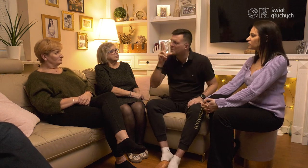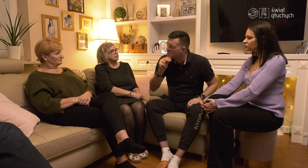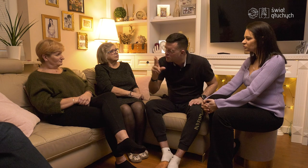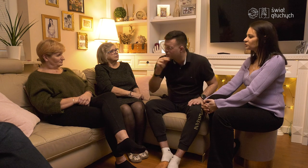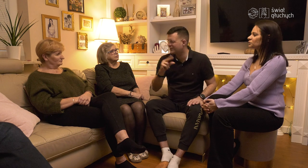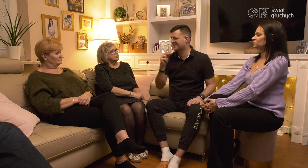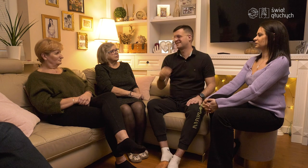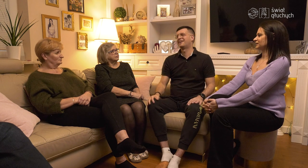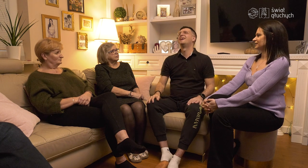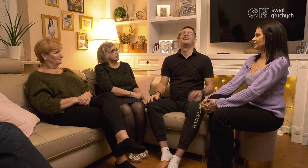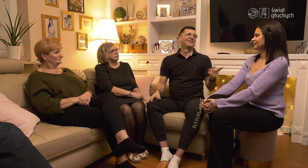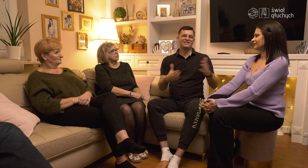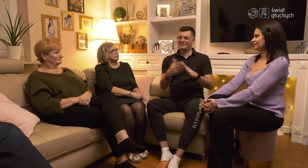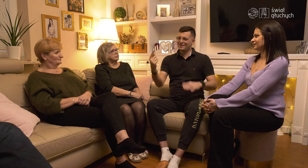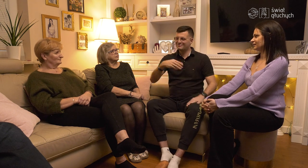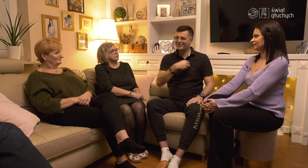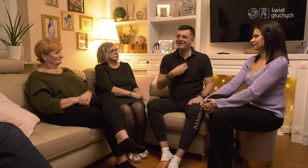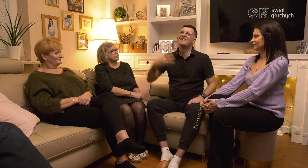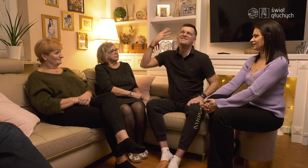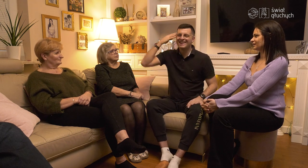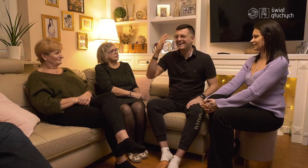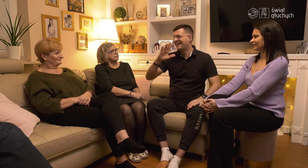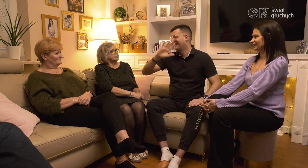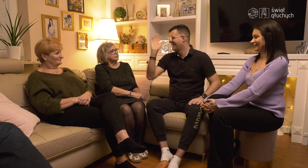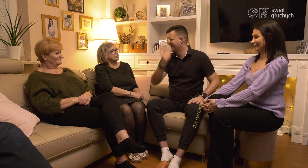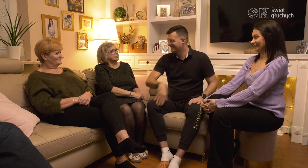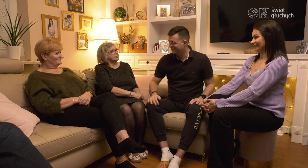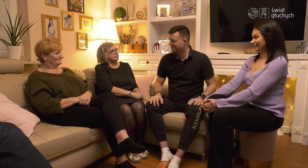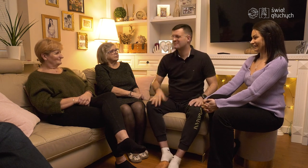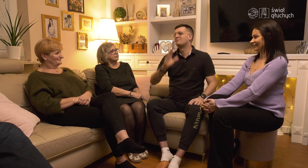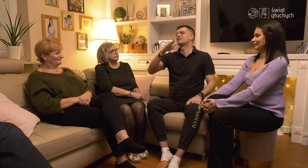He would be able to speak correctly. Later, my wife said they encouraged her to get an implant too!